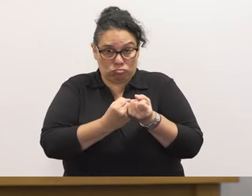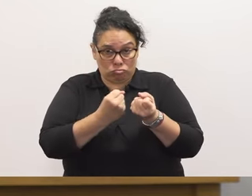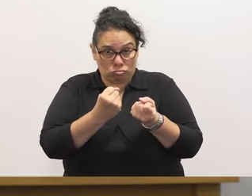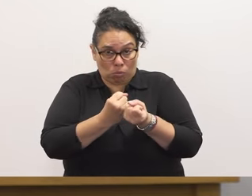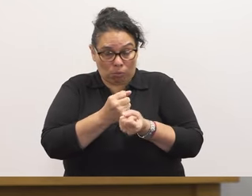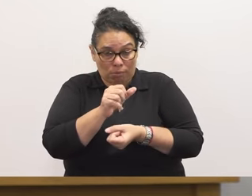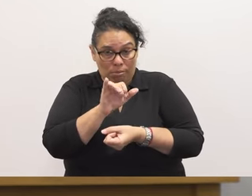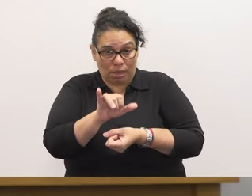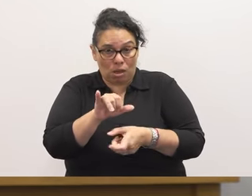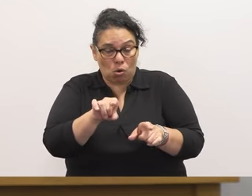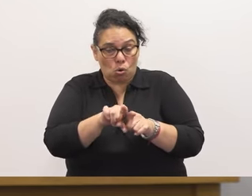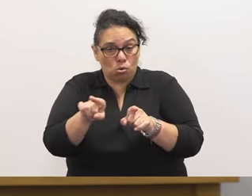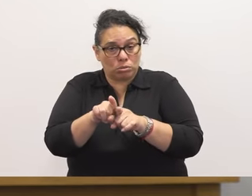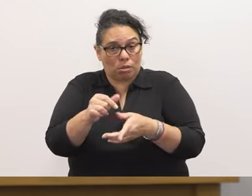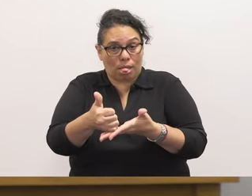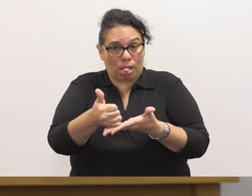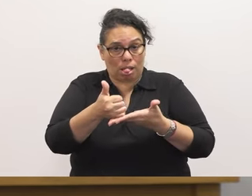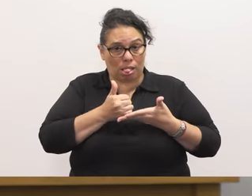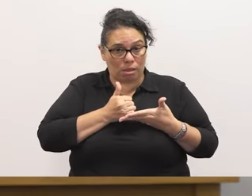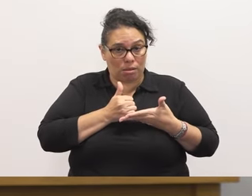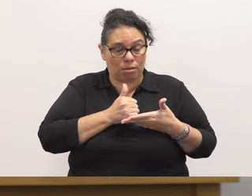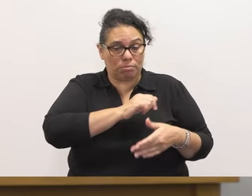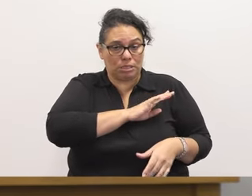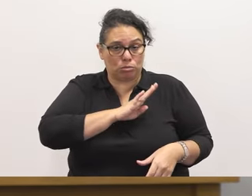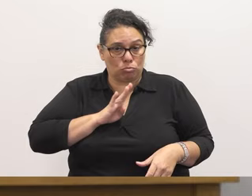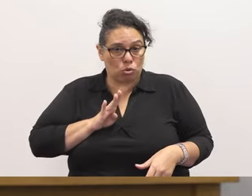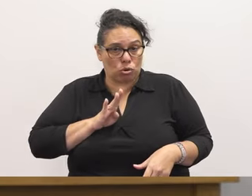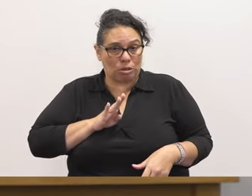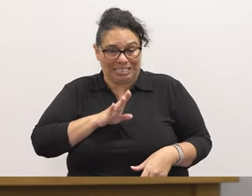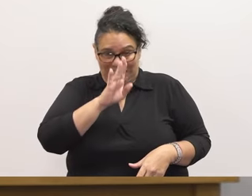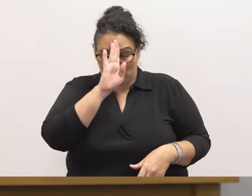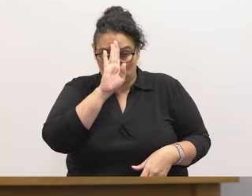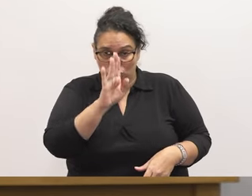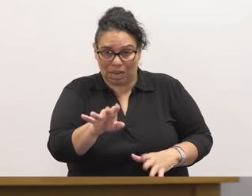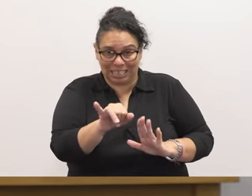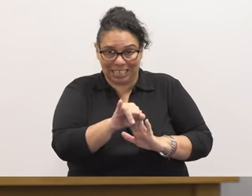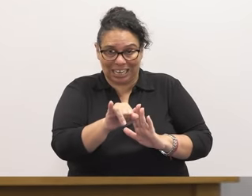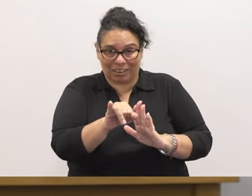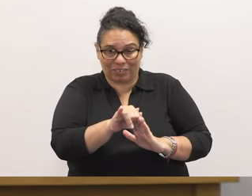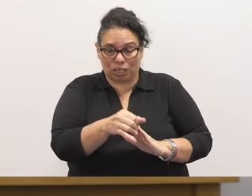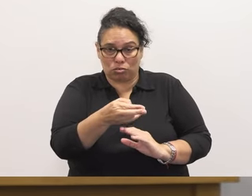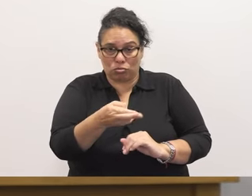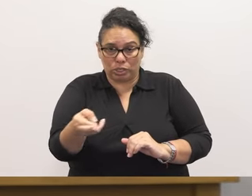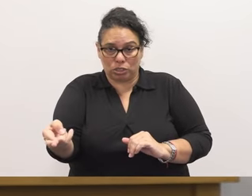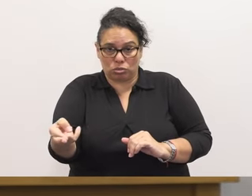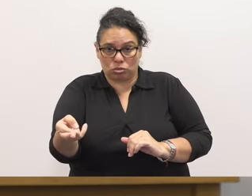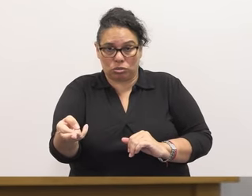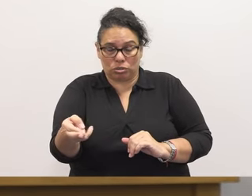it also helps us as a board directly identify the resources going towards that demographic.